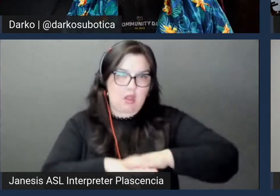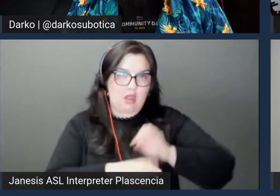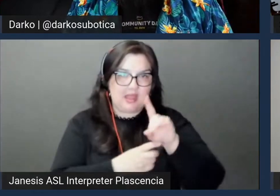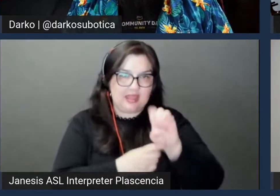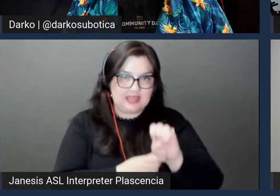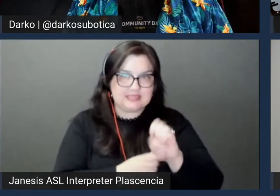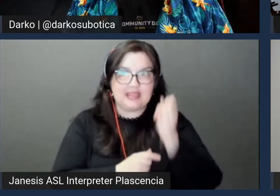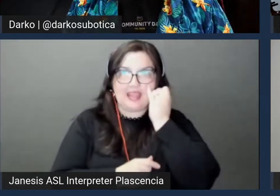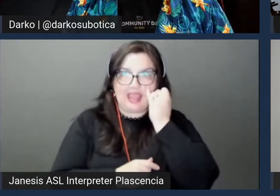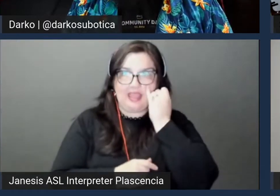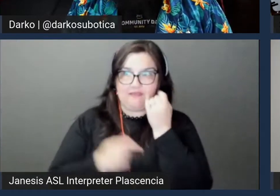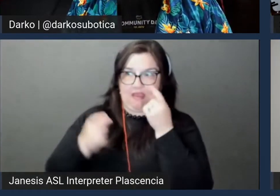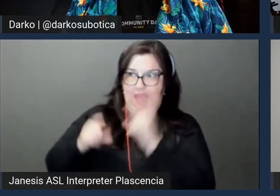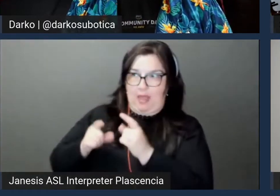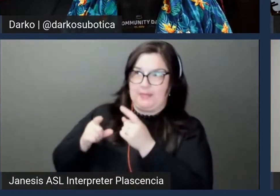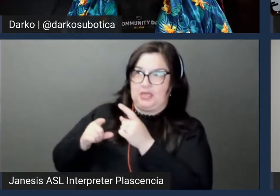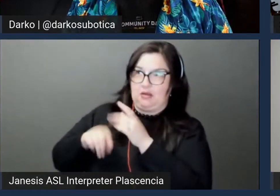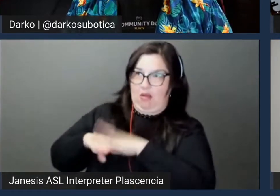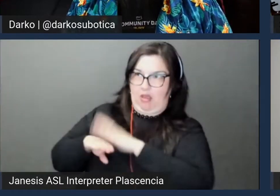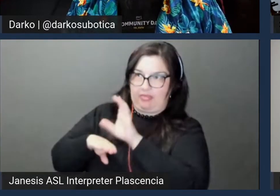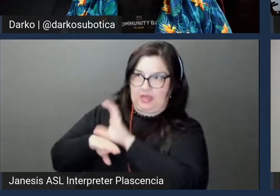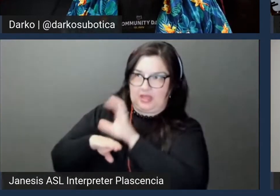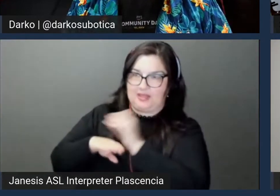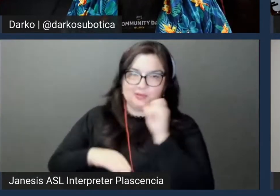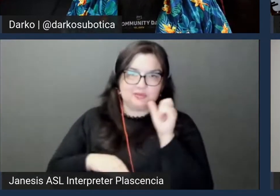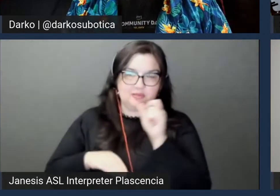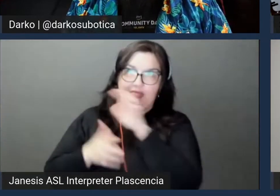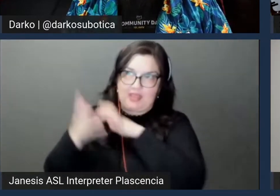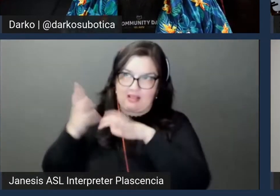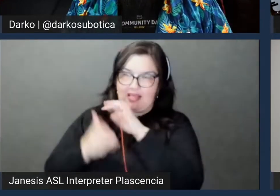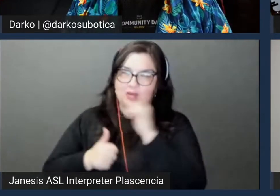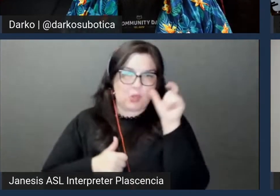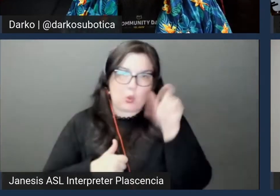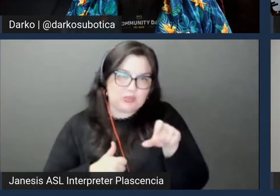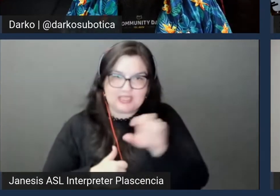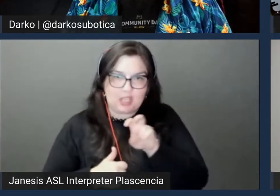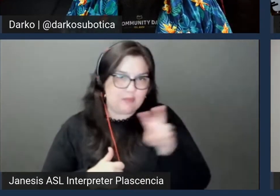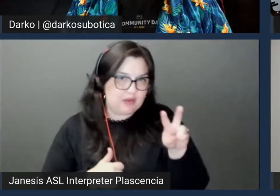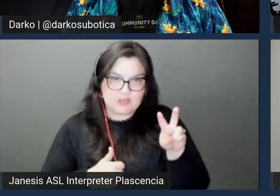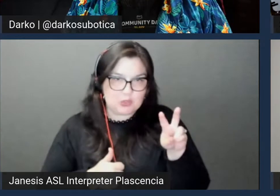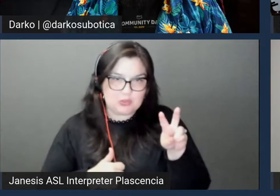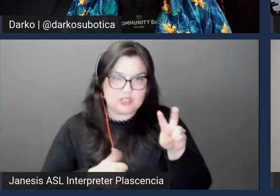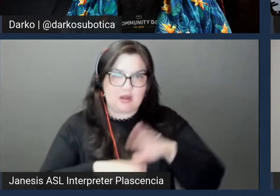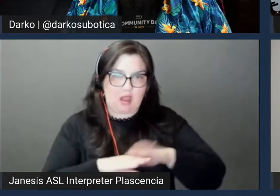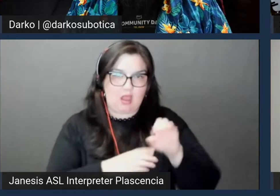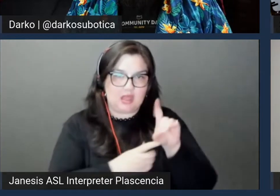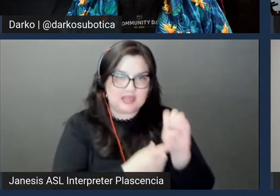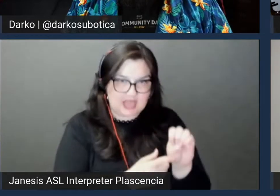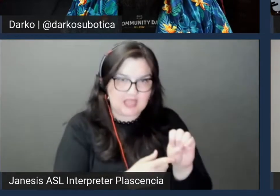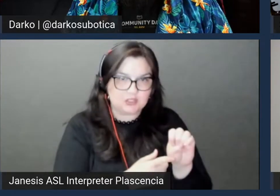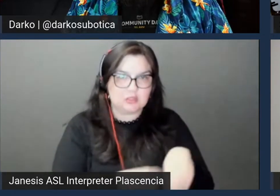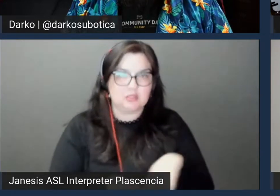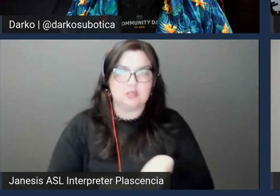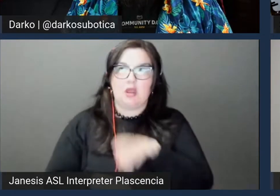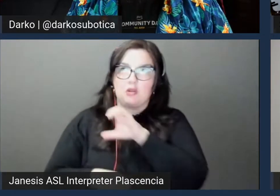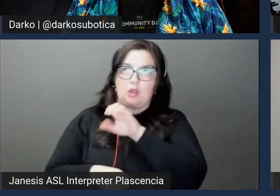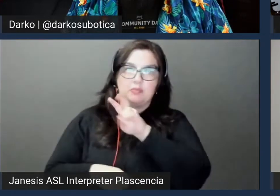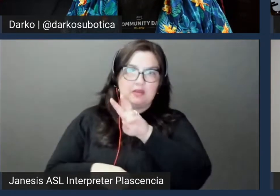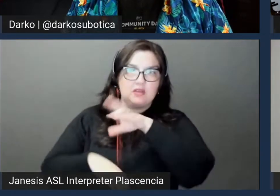you wouldn't need computer vision at the edge. And there are lots of use cases, by the way, where computer vision in the cloud is actually a better fit for that use case,